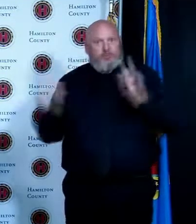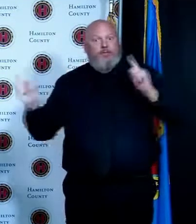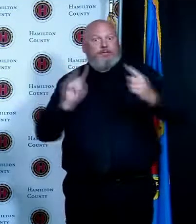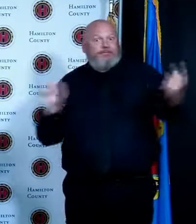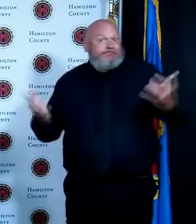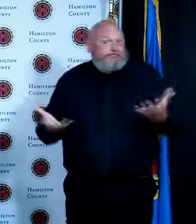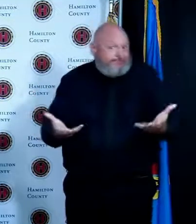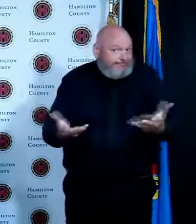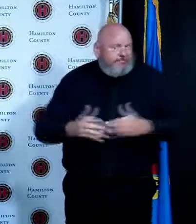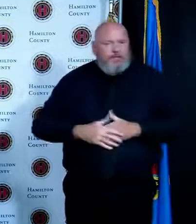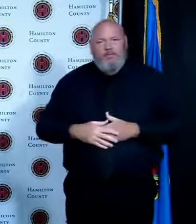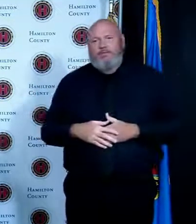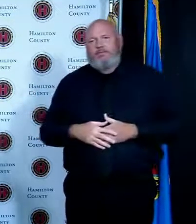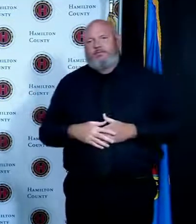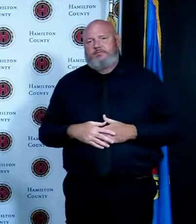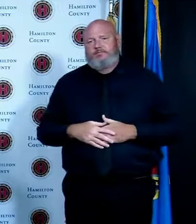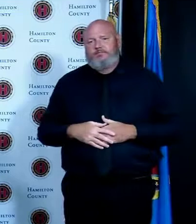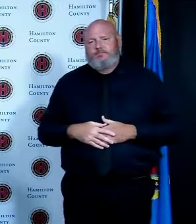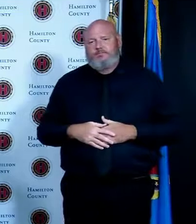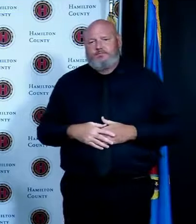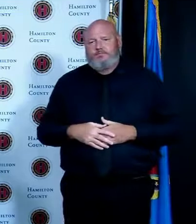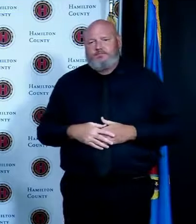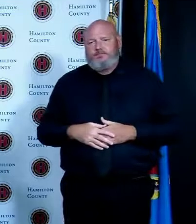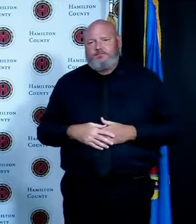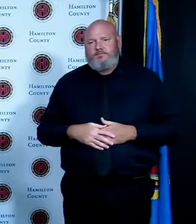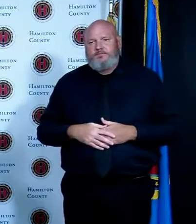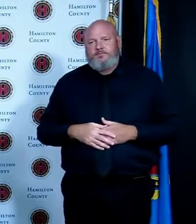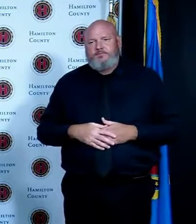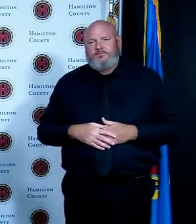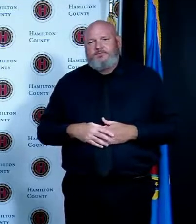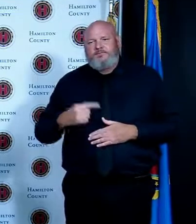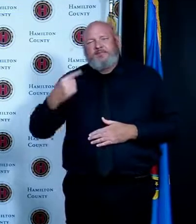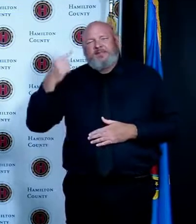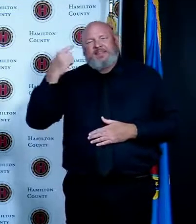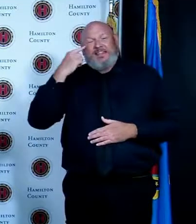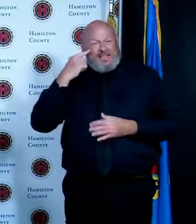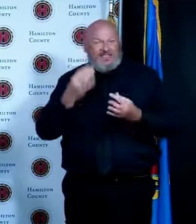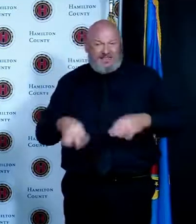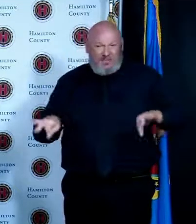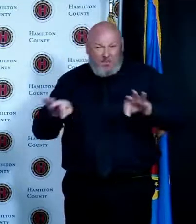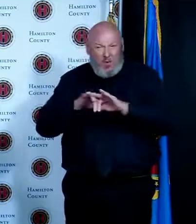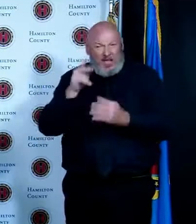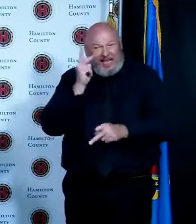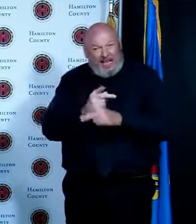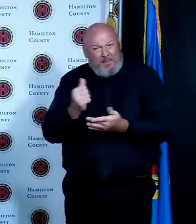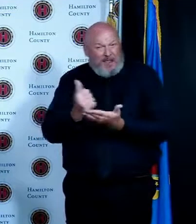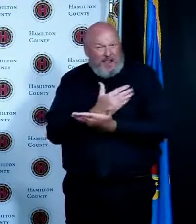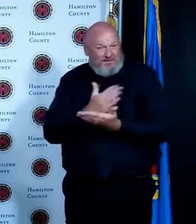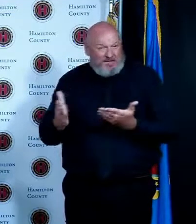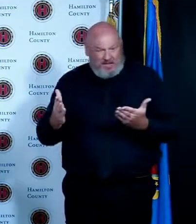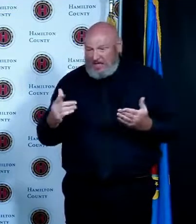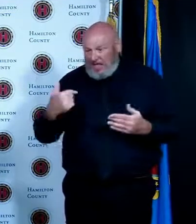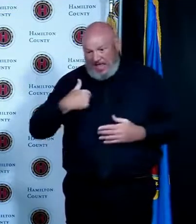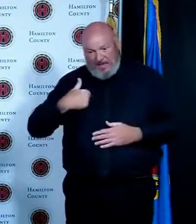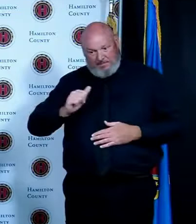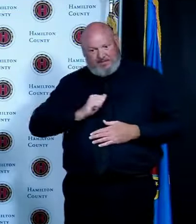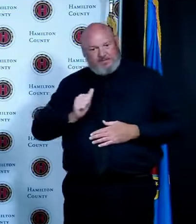around them I think it really also sets the tone that you care so I really encourage people to wear those masks